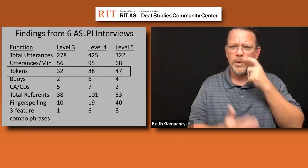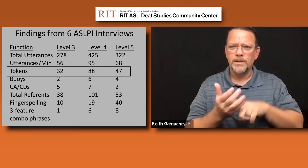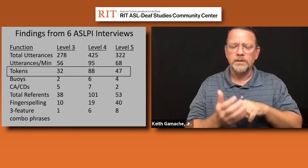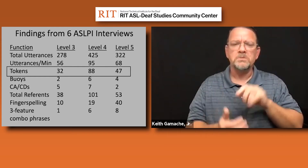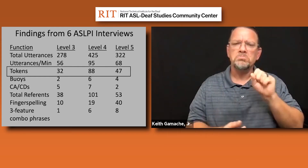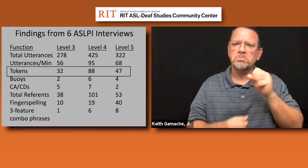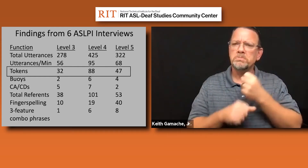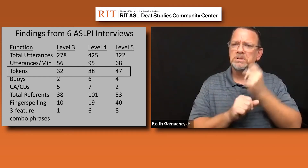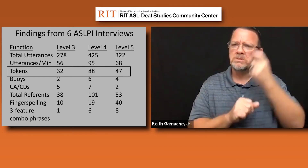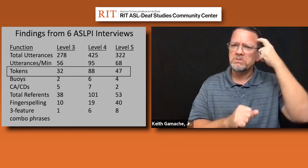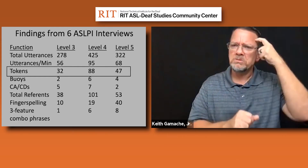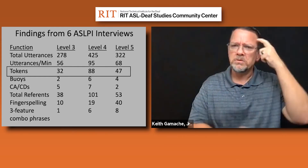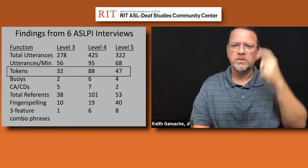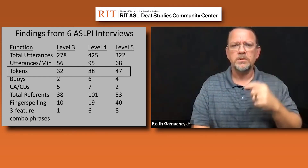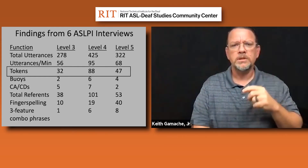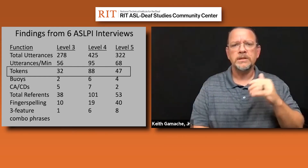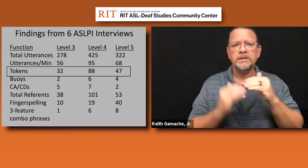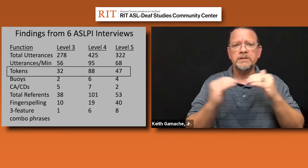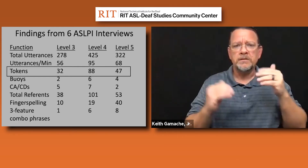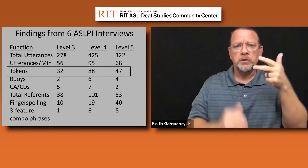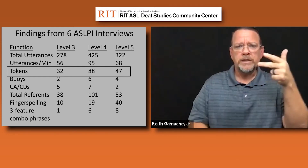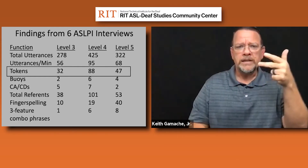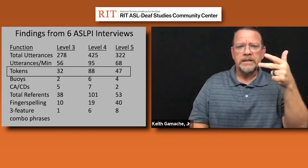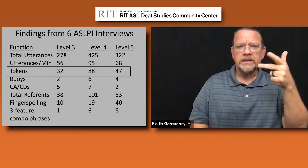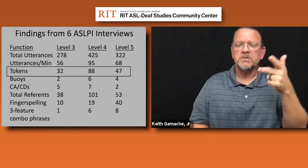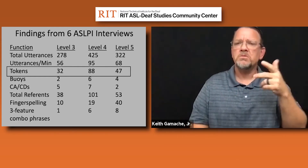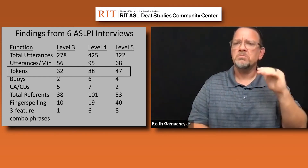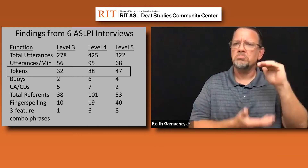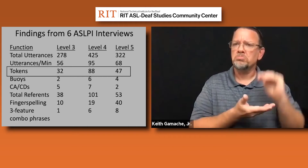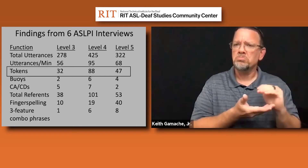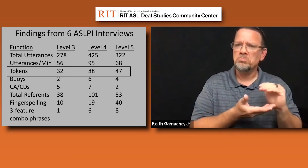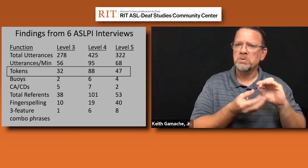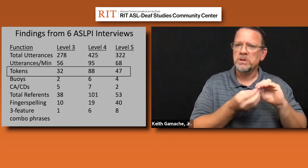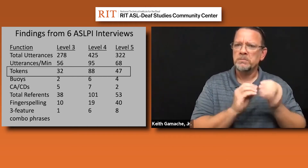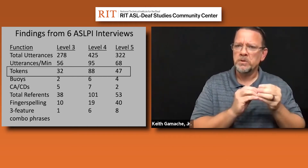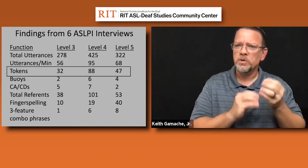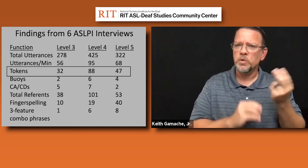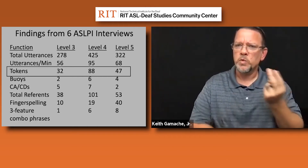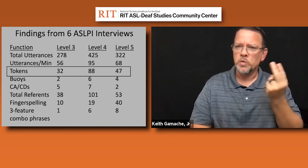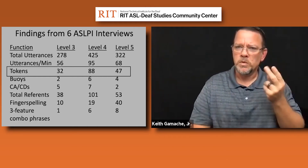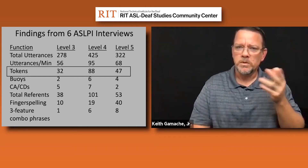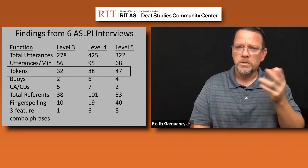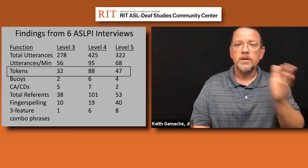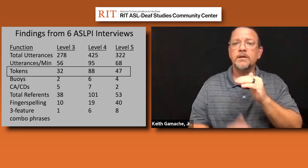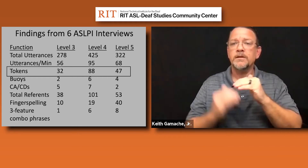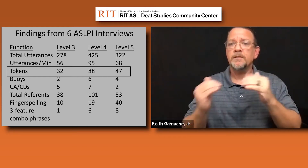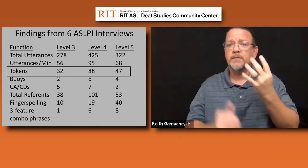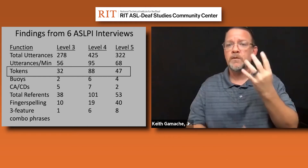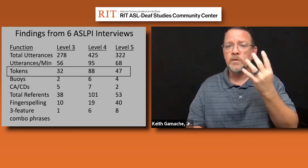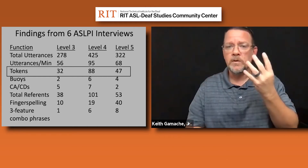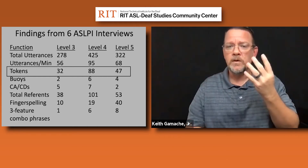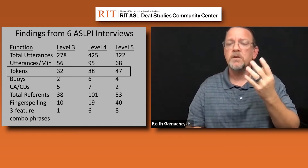and I think this example might make sense for a Level 3 user. They use 32 examples of tokens.